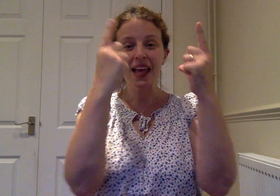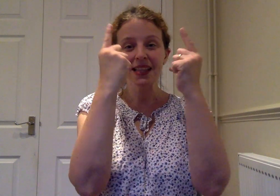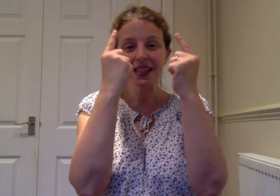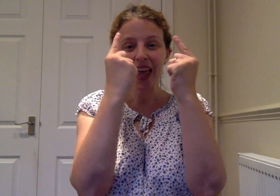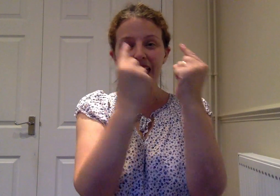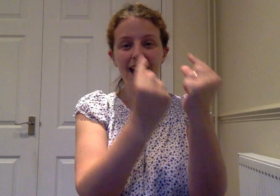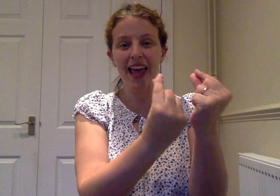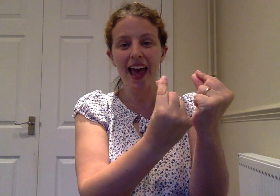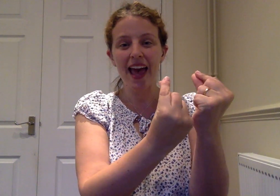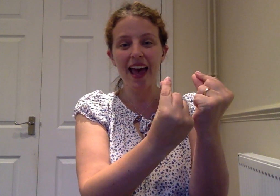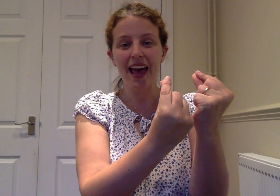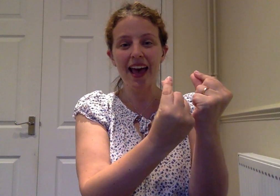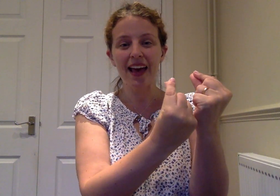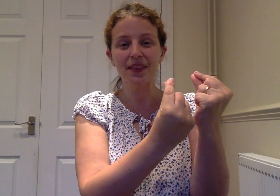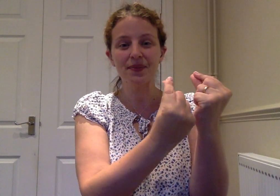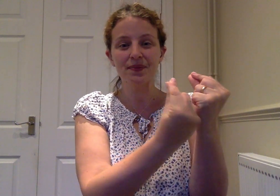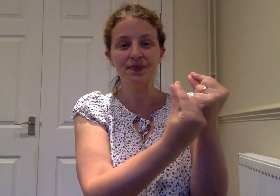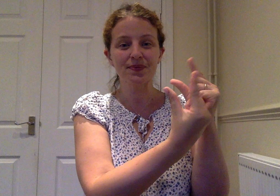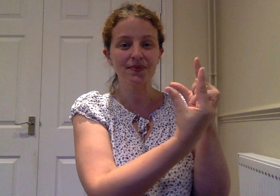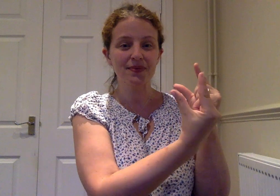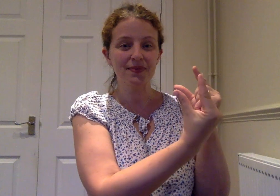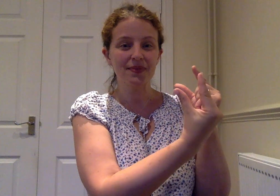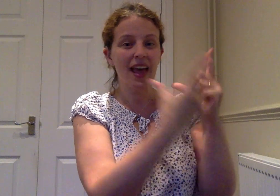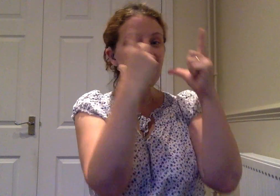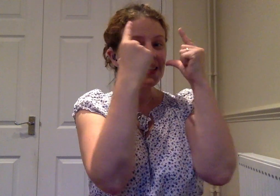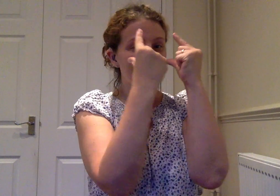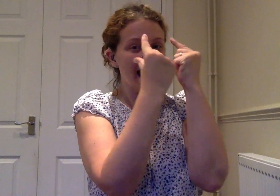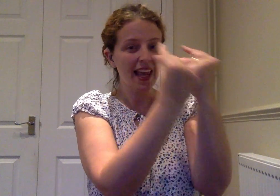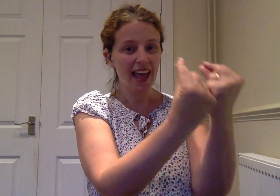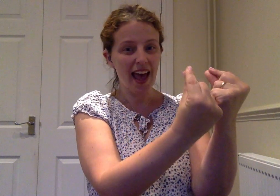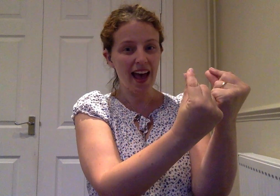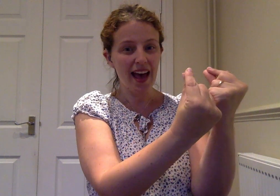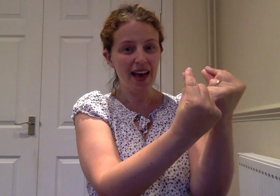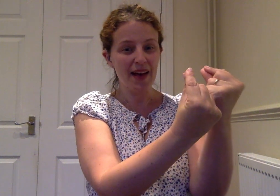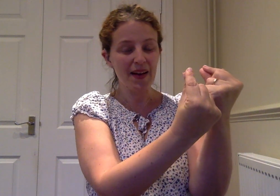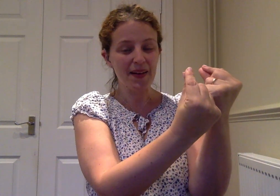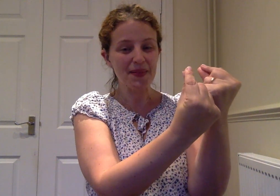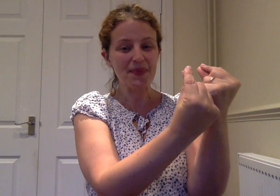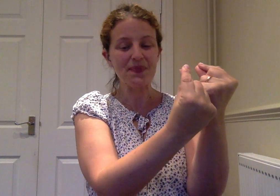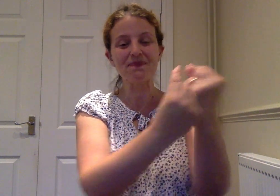Take care.